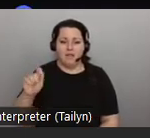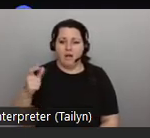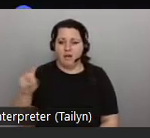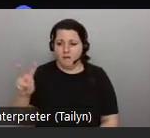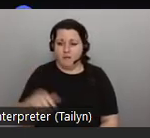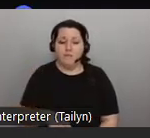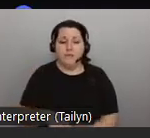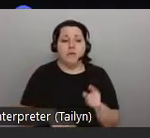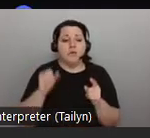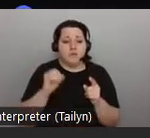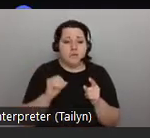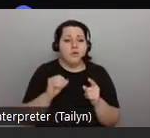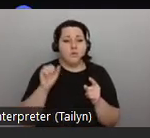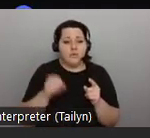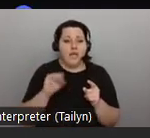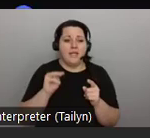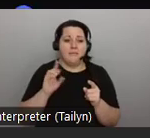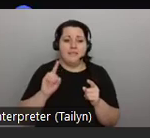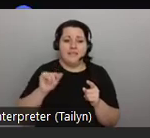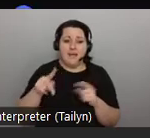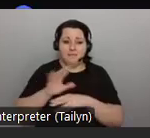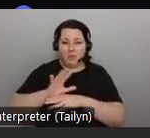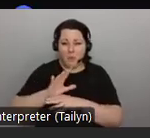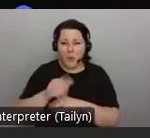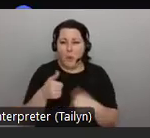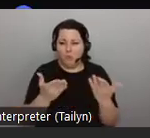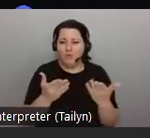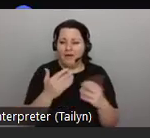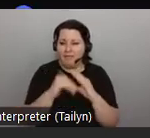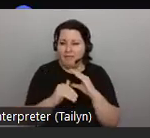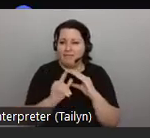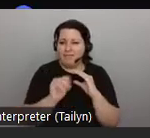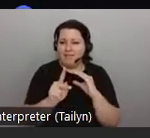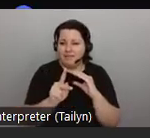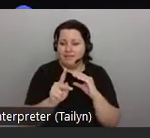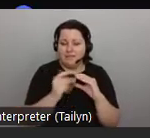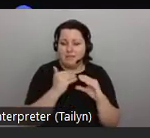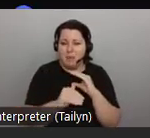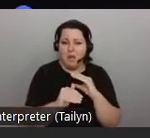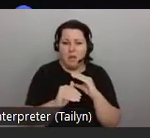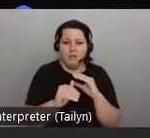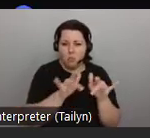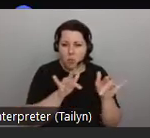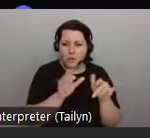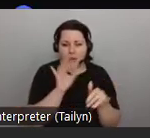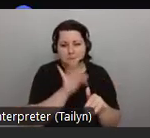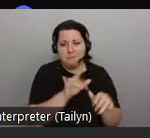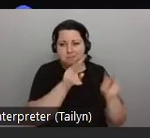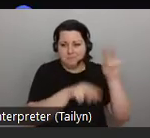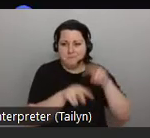a look at it for you. As I mentioned, you can go to our YouTube channel, the